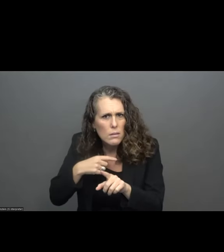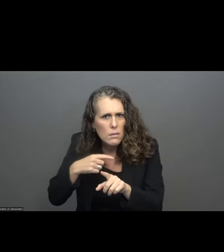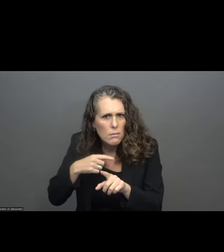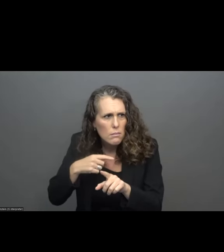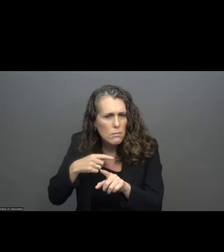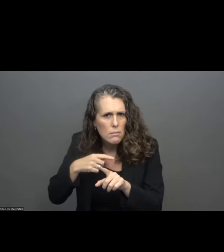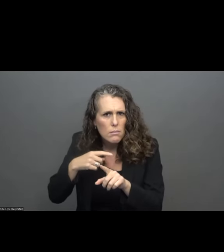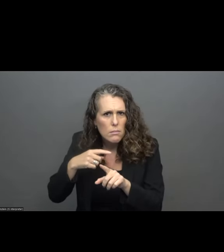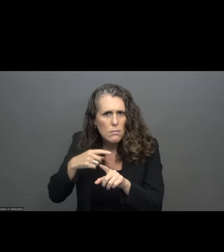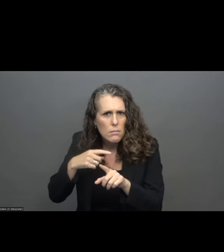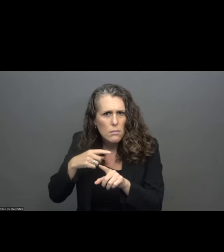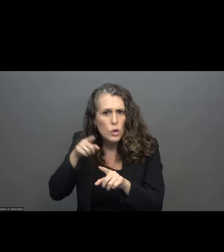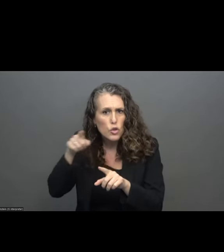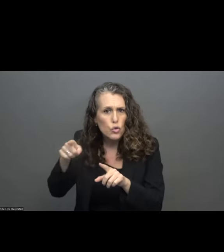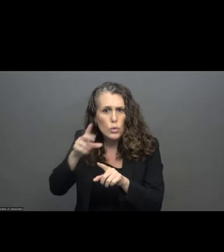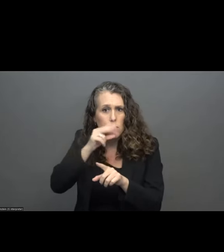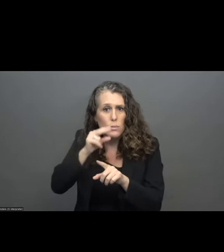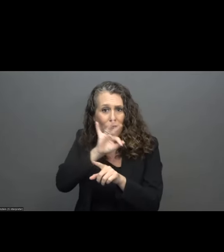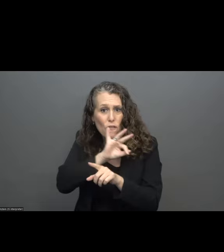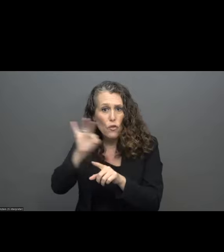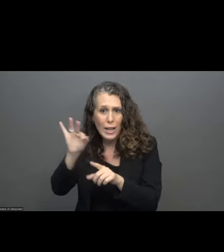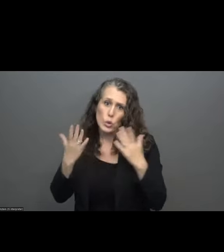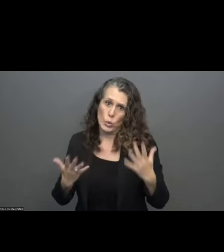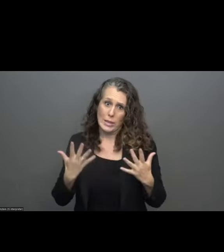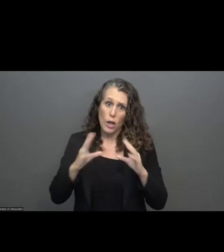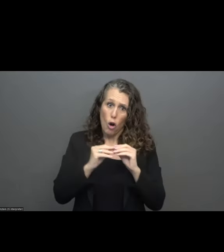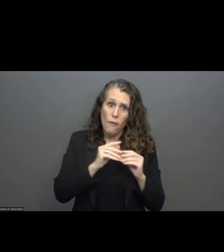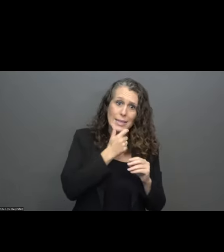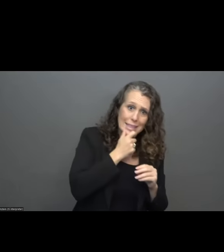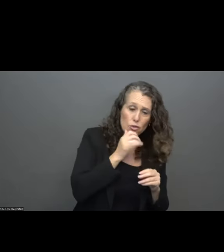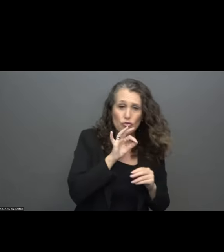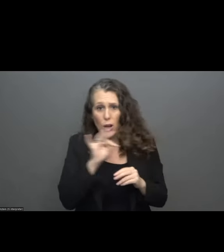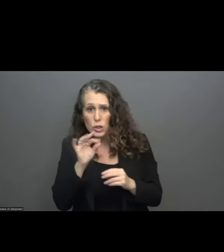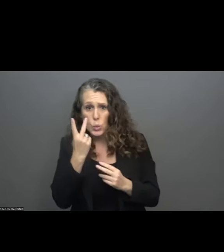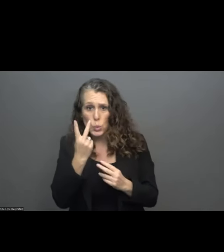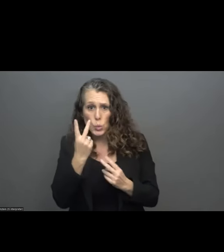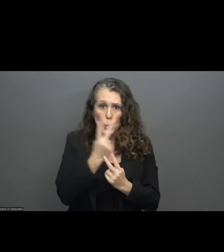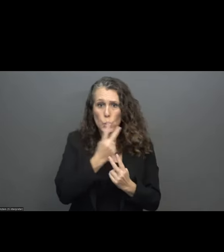then speak in French because this is also a bilingual conference. So we'll hear more